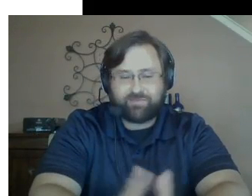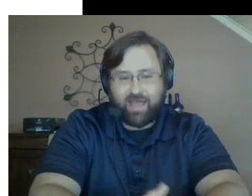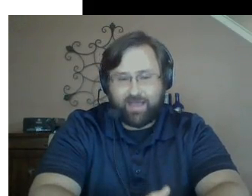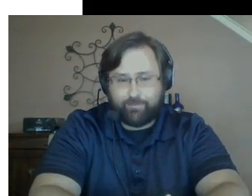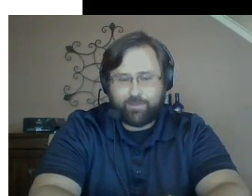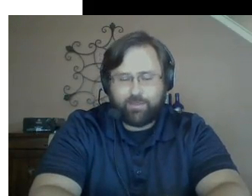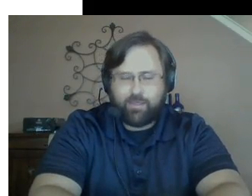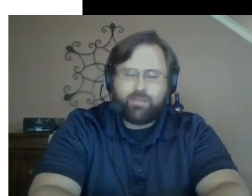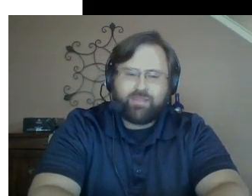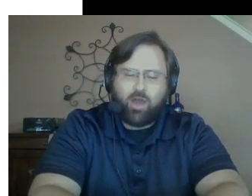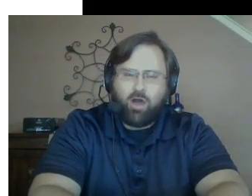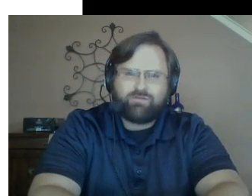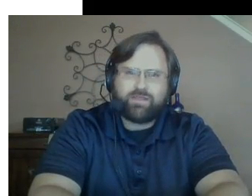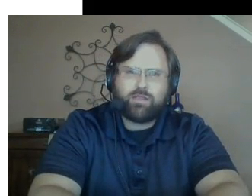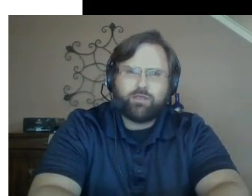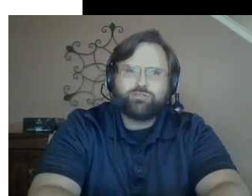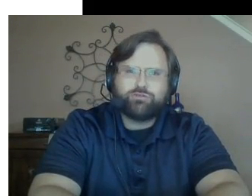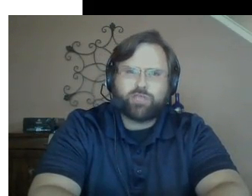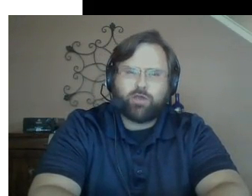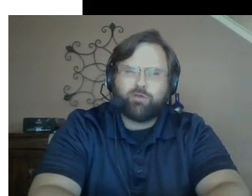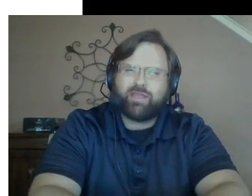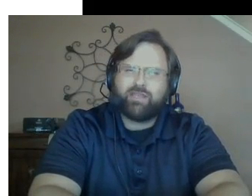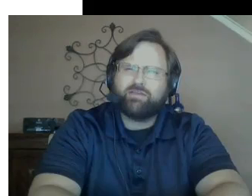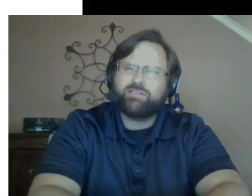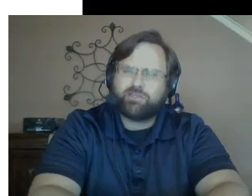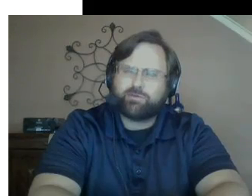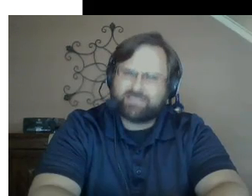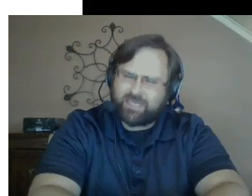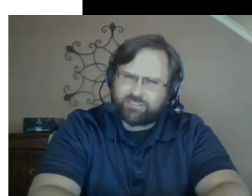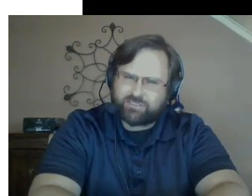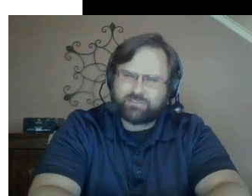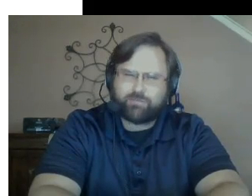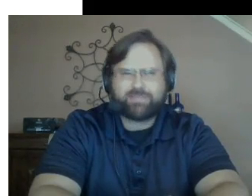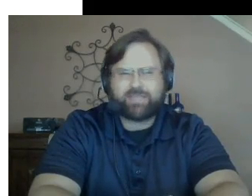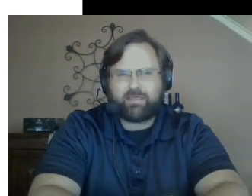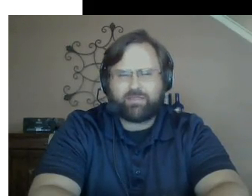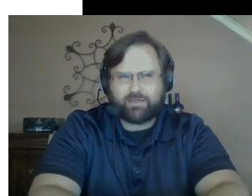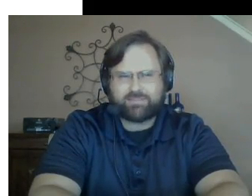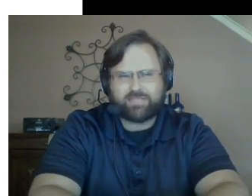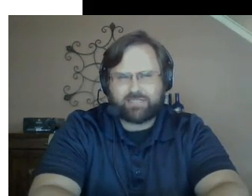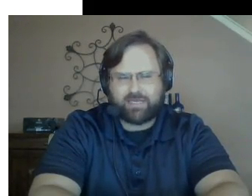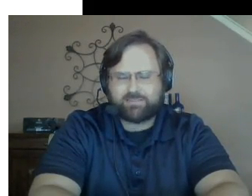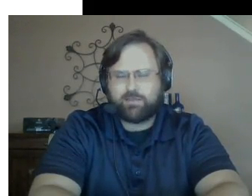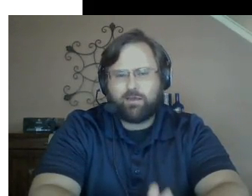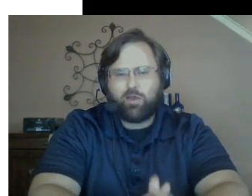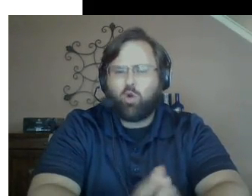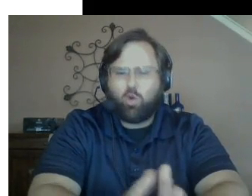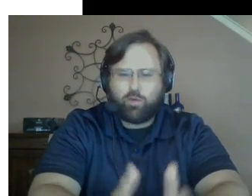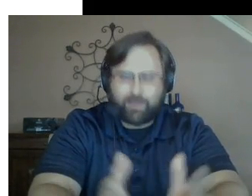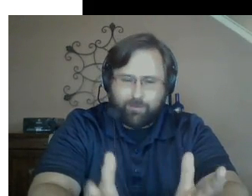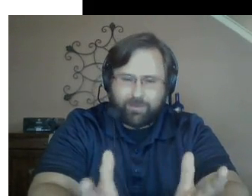time they often do so in generalizations by saying things such as oh in American